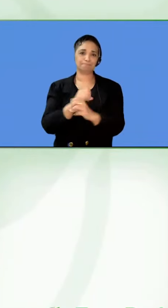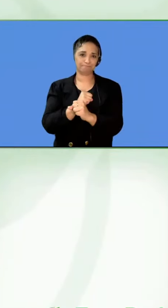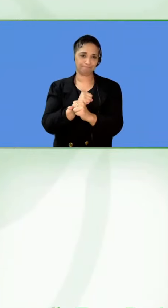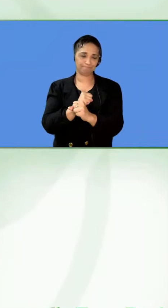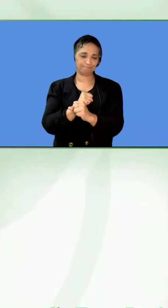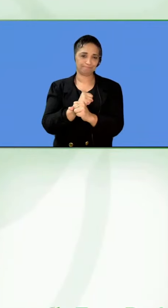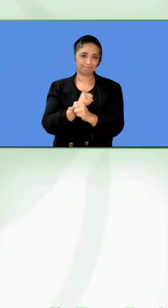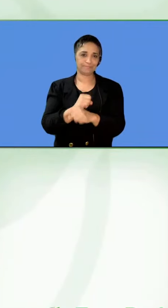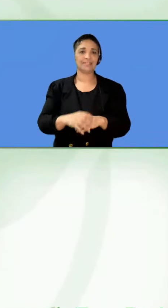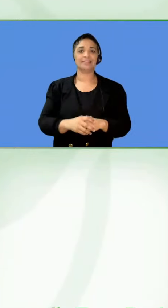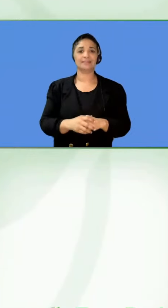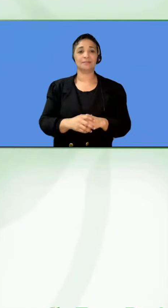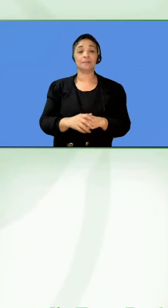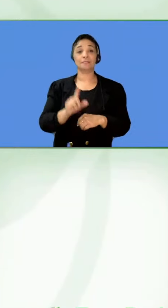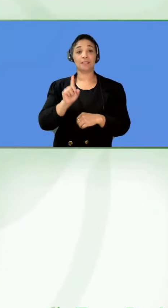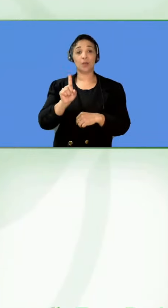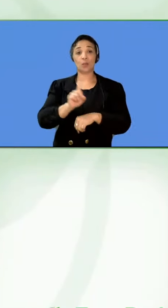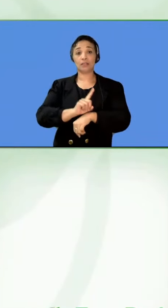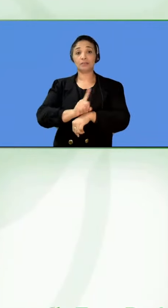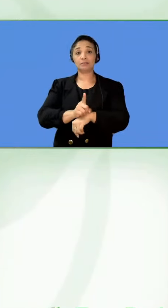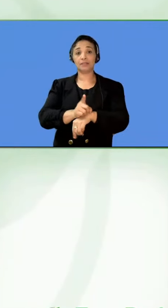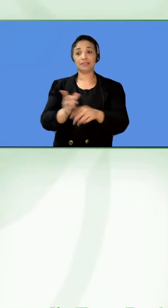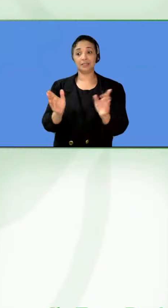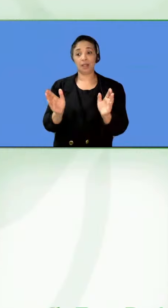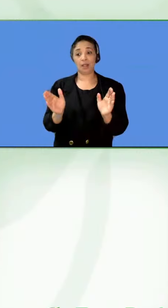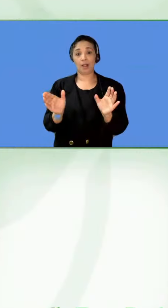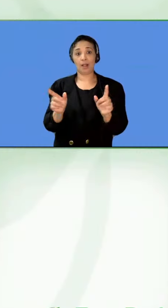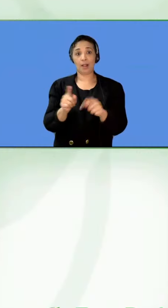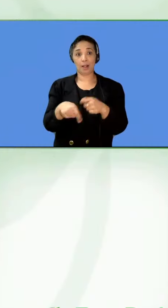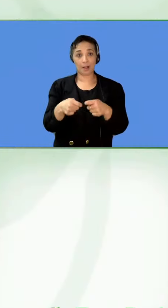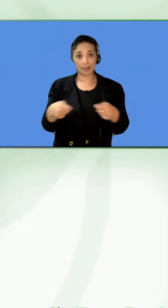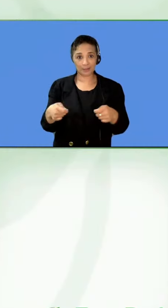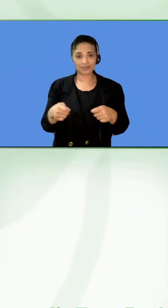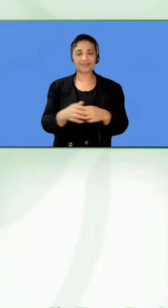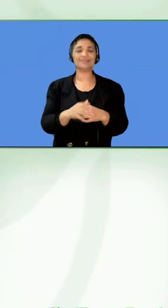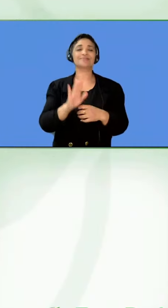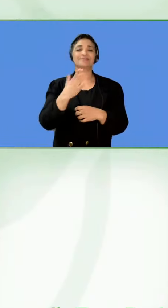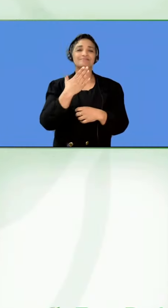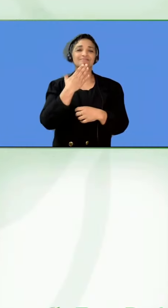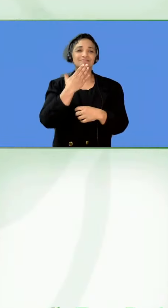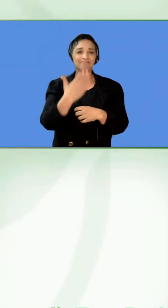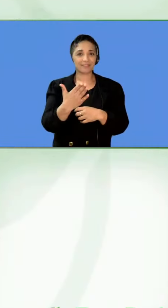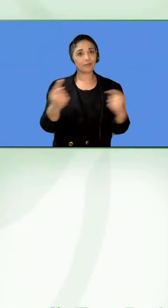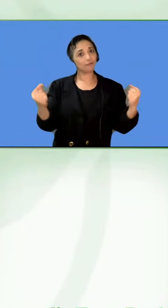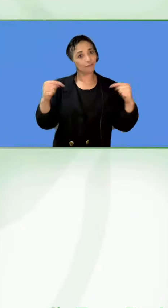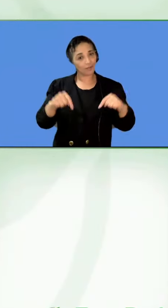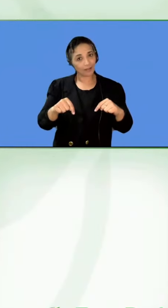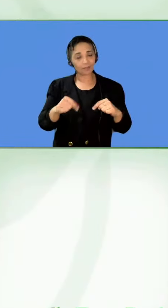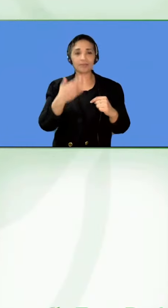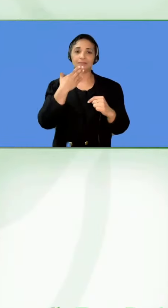One minute before time. Thank you very much for attending us. Thank you very much for the panel.